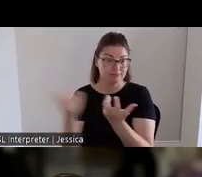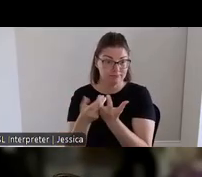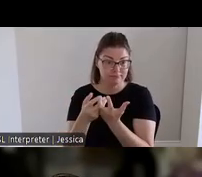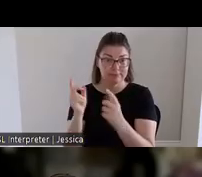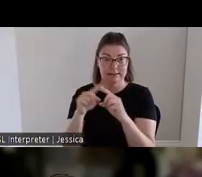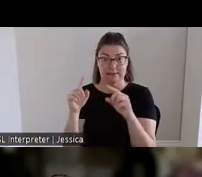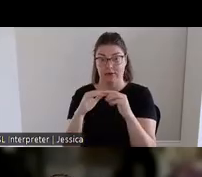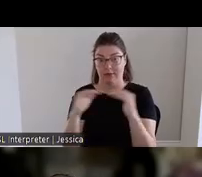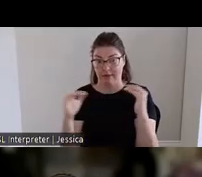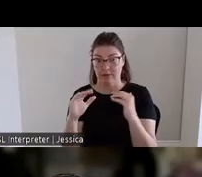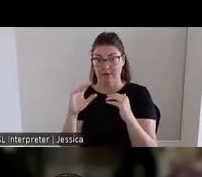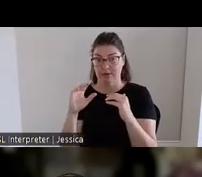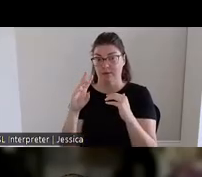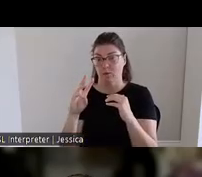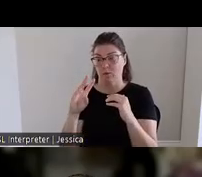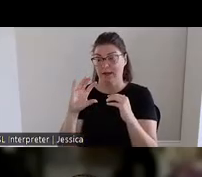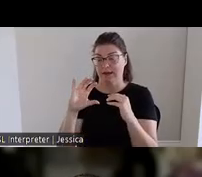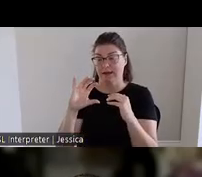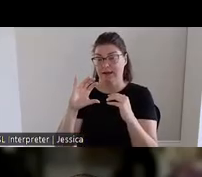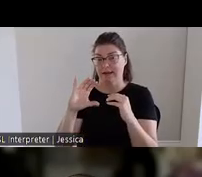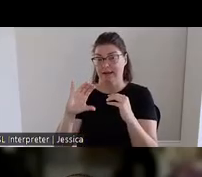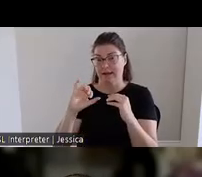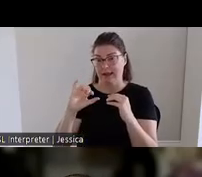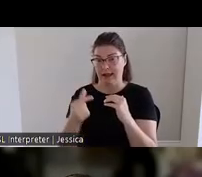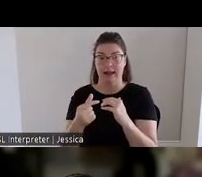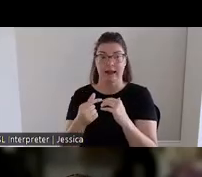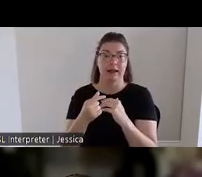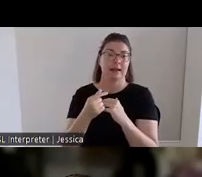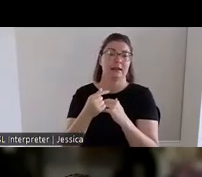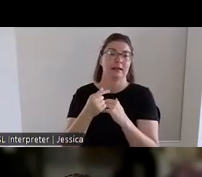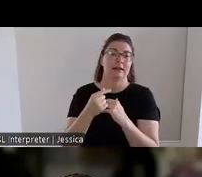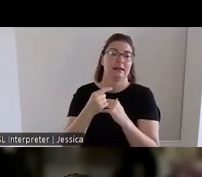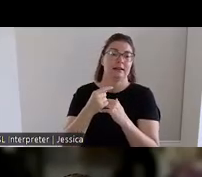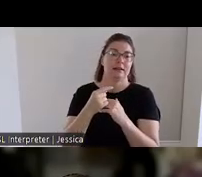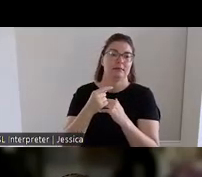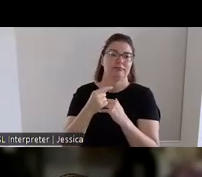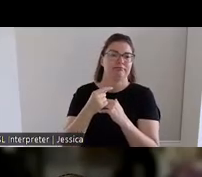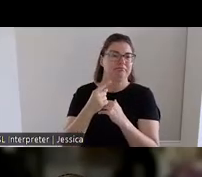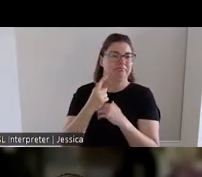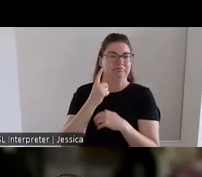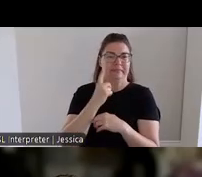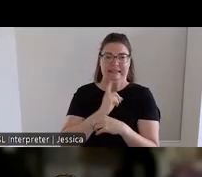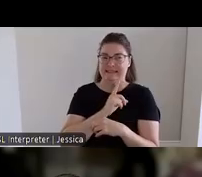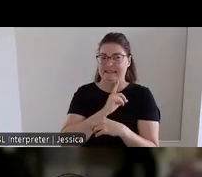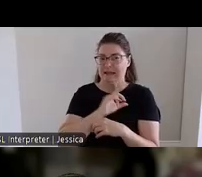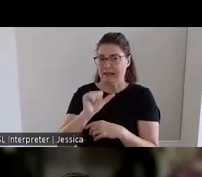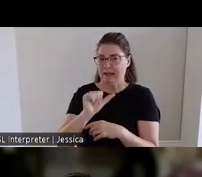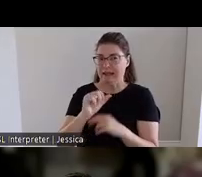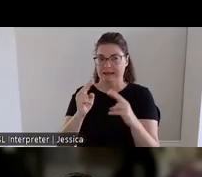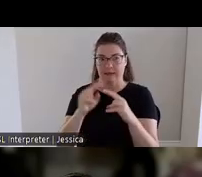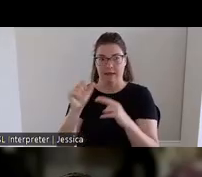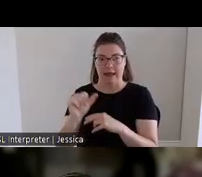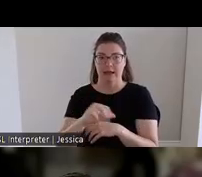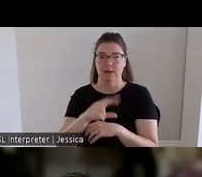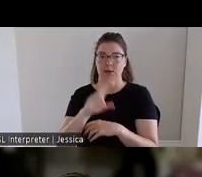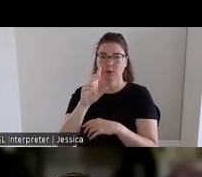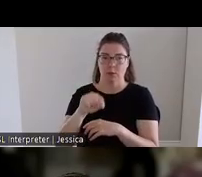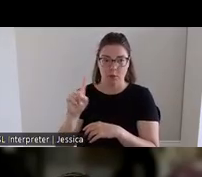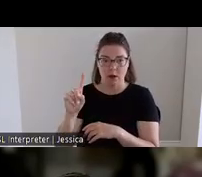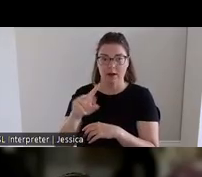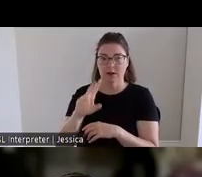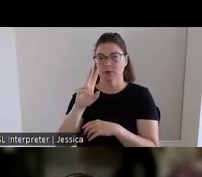level single A, double A — but also what version of WCAG: the 2.0, 2.1, or the recently 2.2.